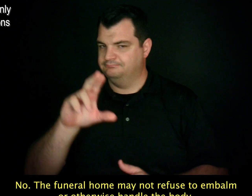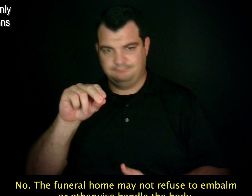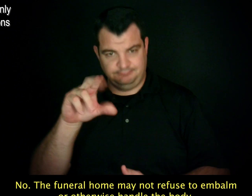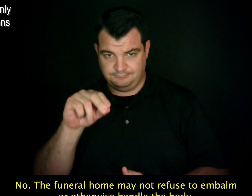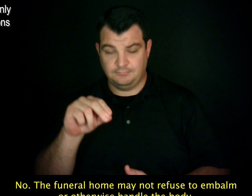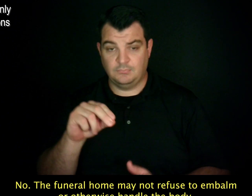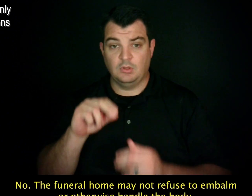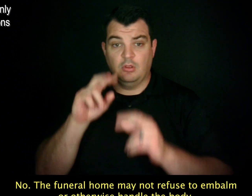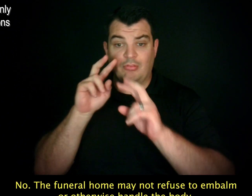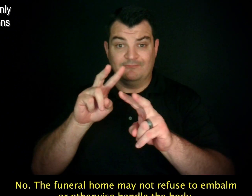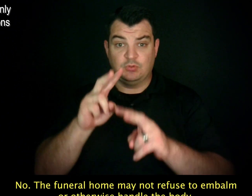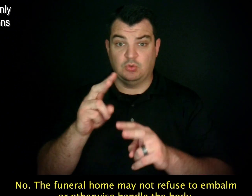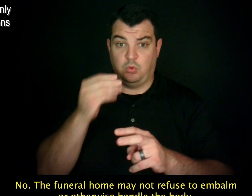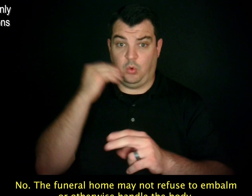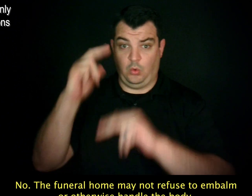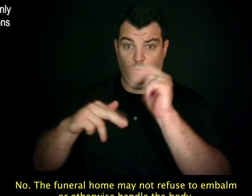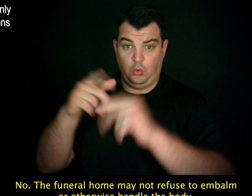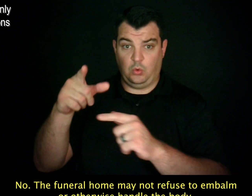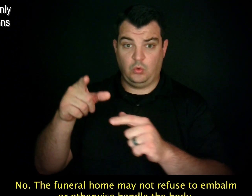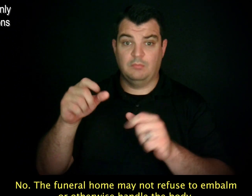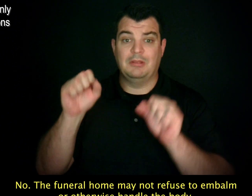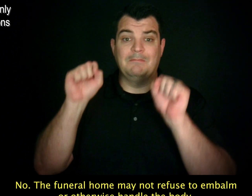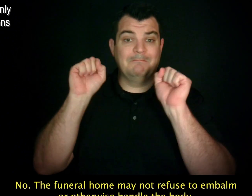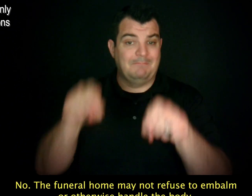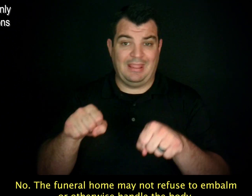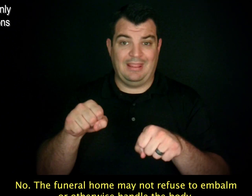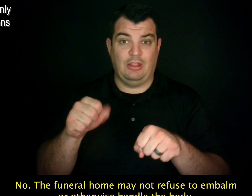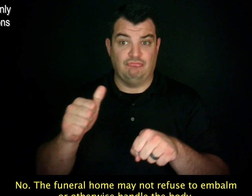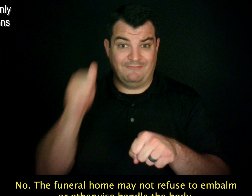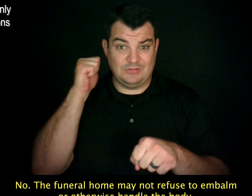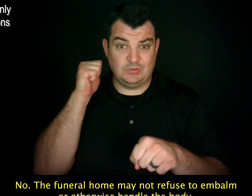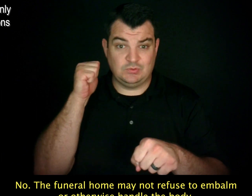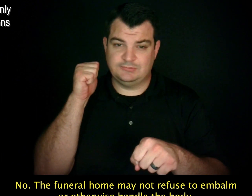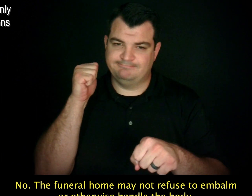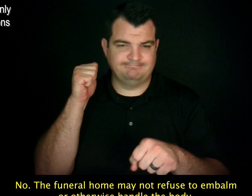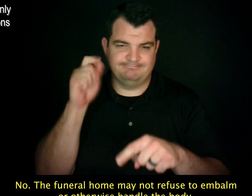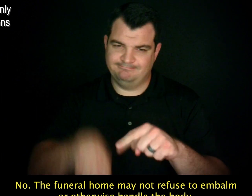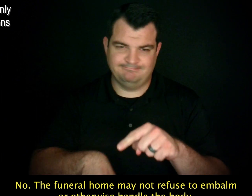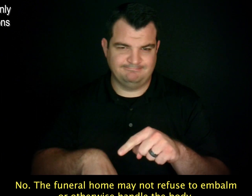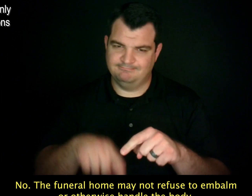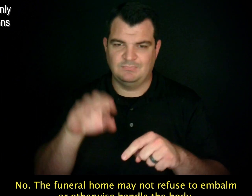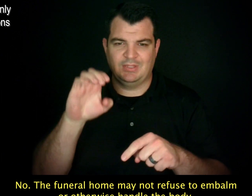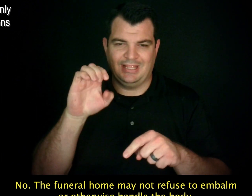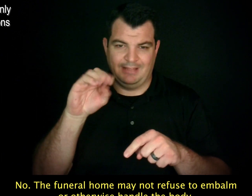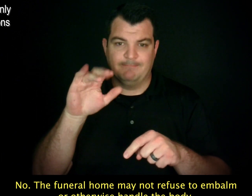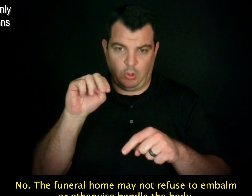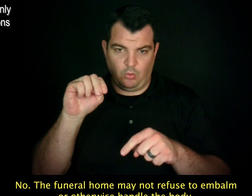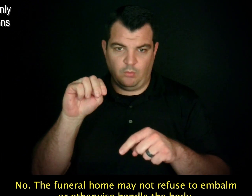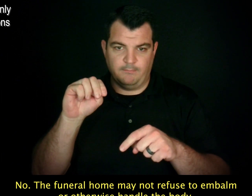No. The funeral home may not refuse to embalm or otherwise handle the body,